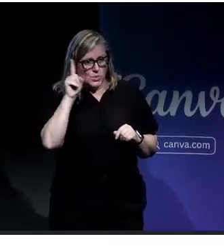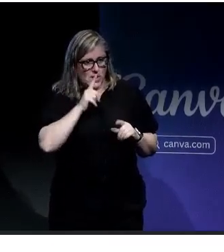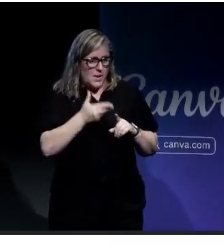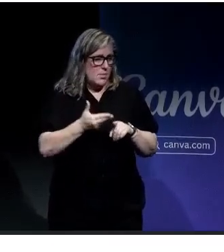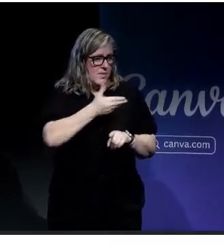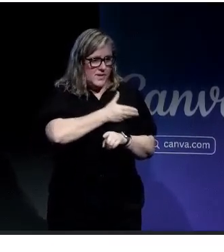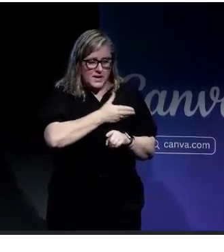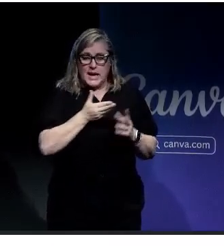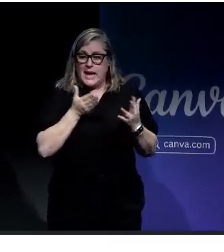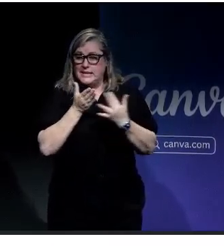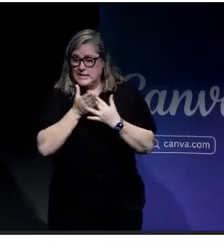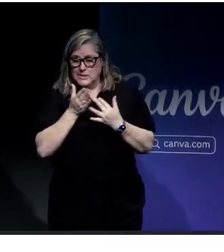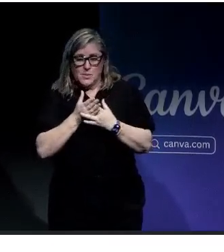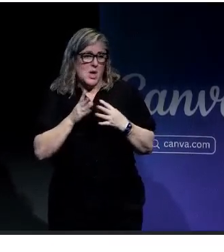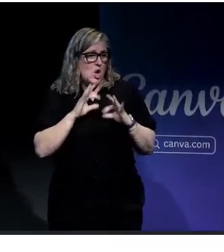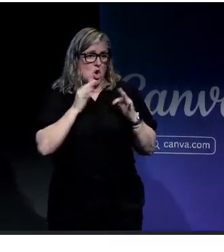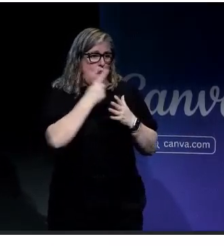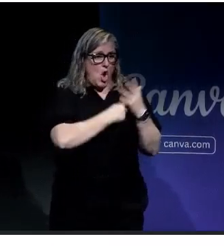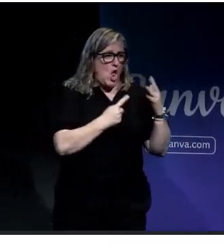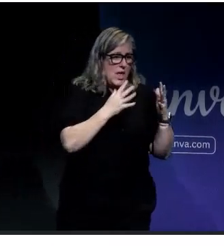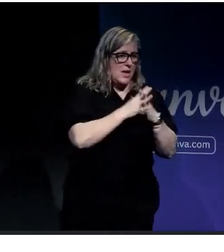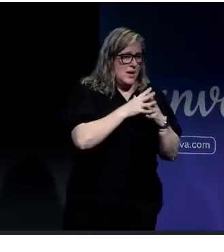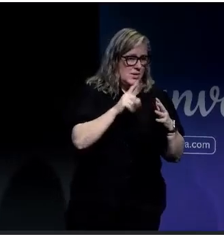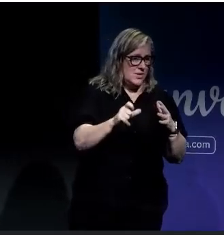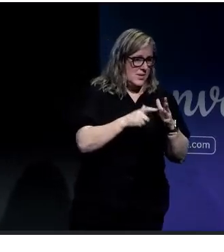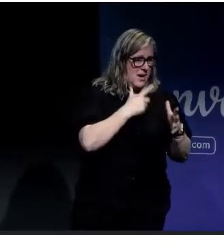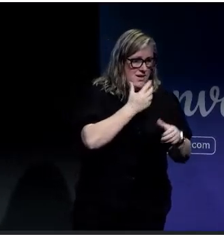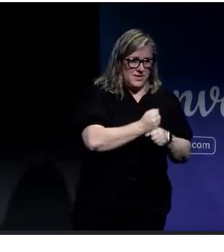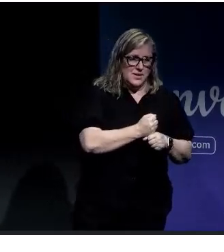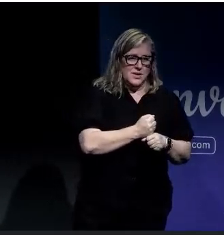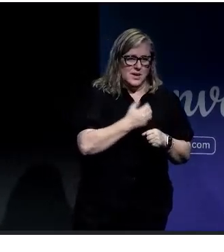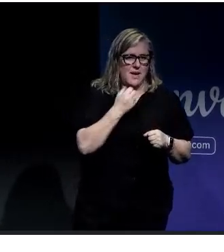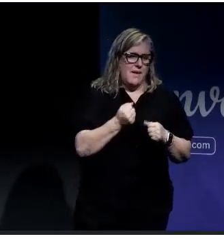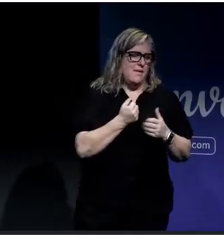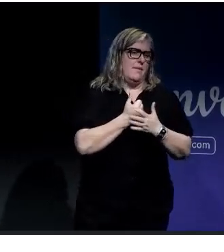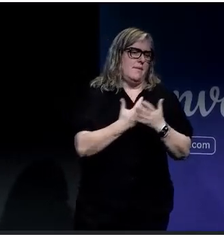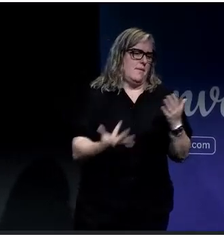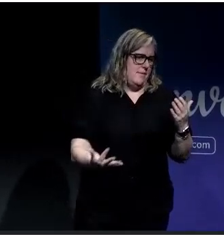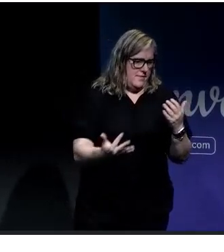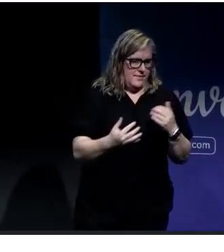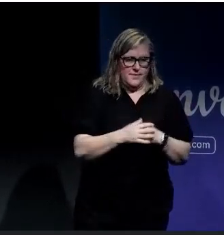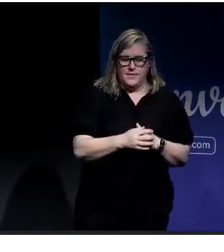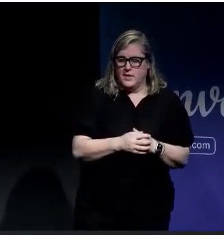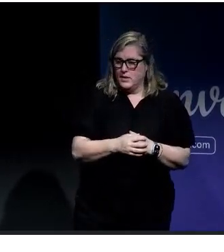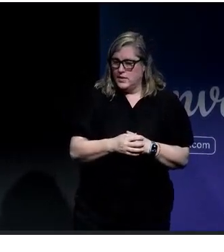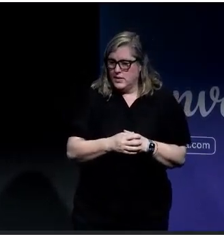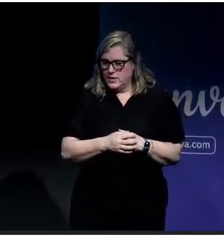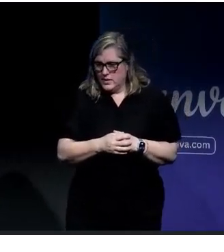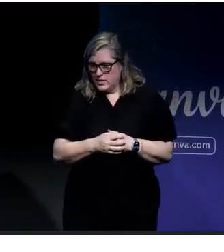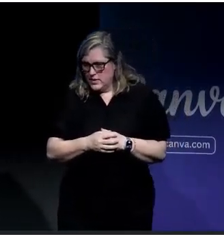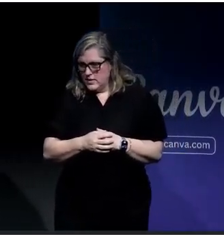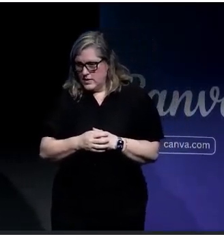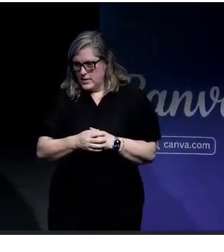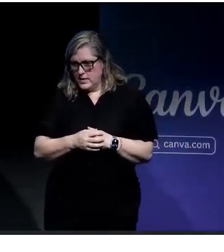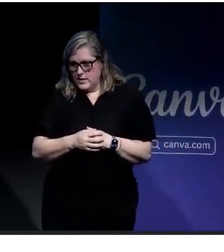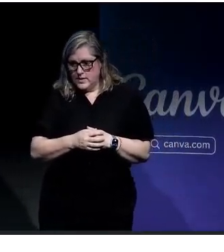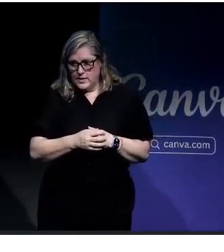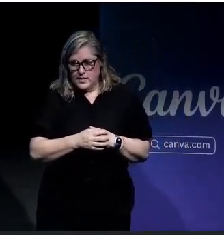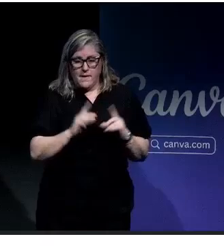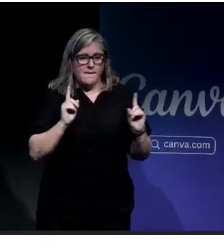is a lot more than WCAG. WCAG is just one part of it. So, for the first few examples we're going to look at, we're going to